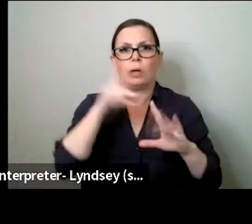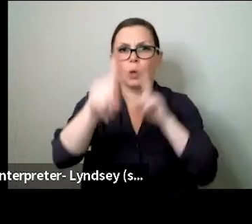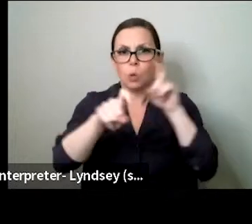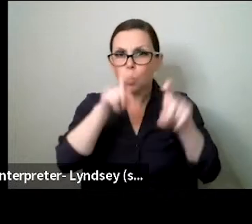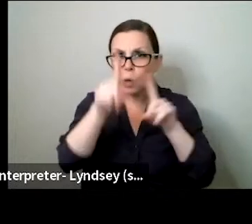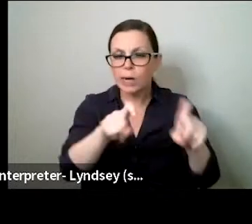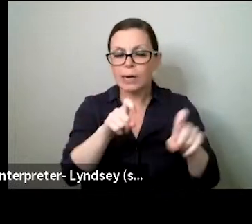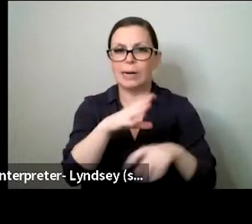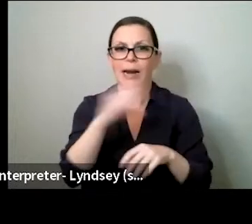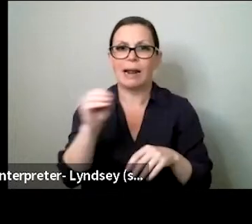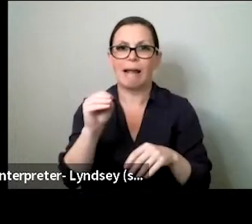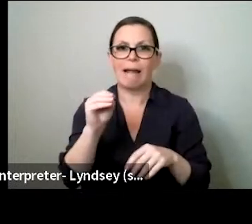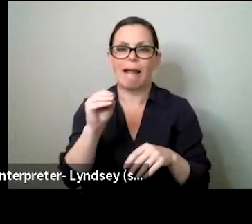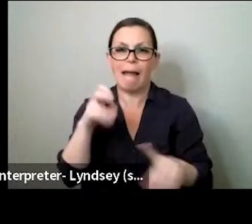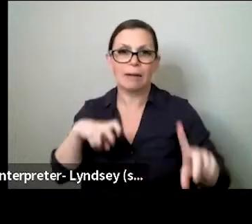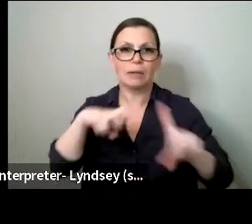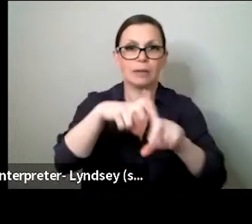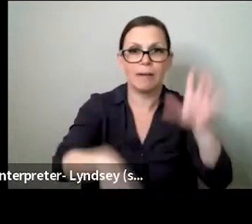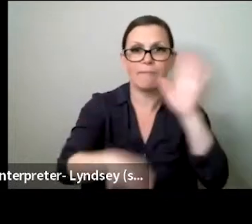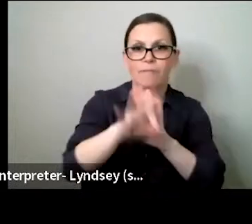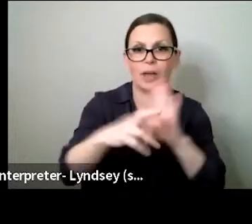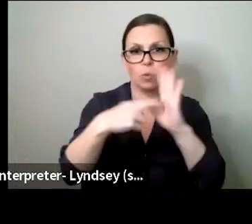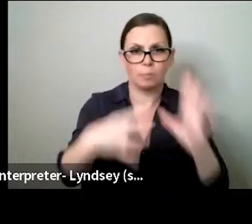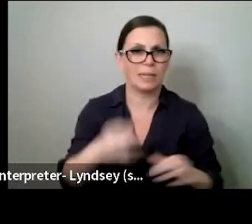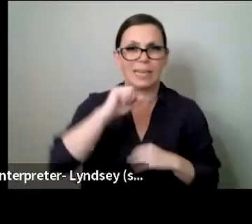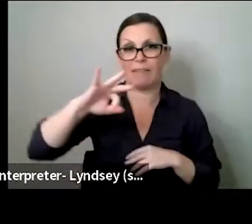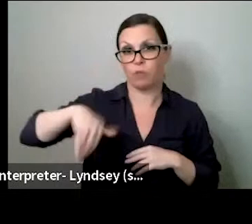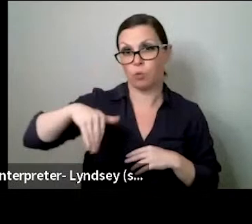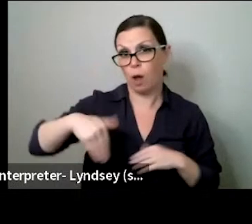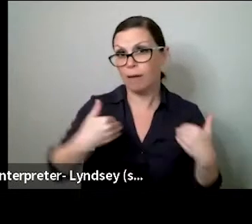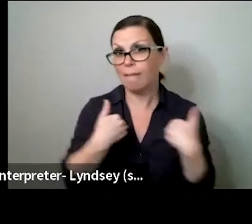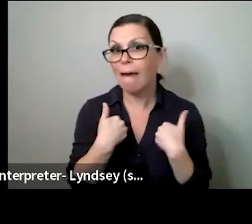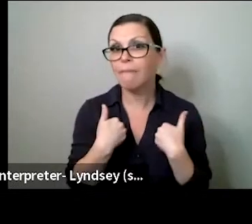and seek representation if you are not currently represented.